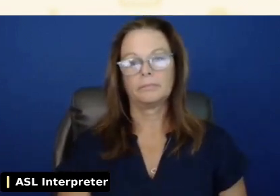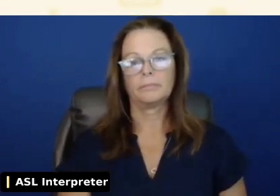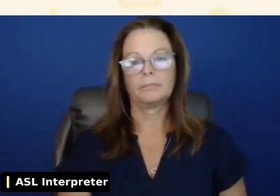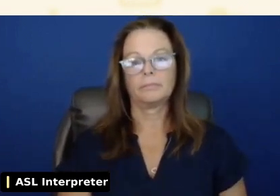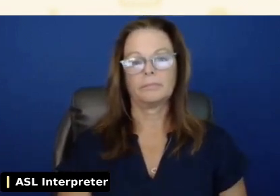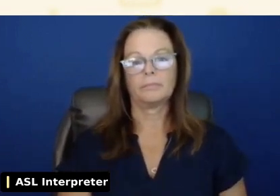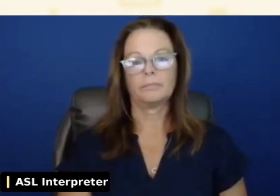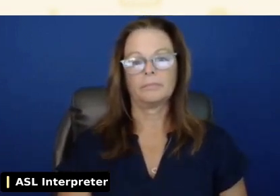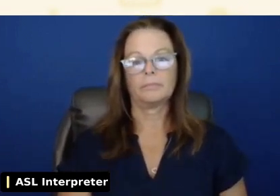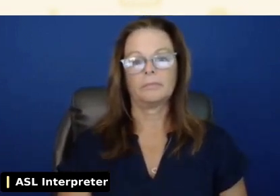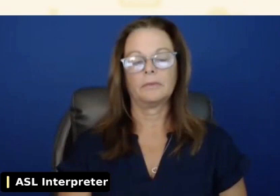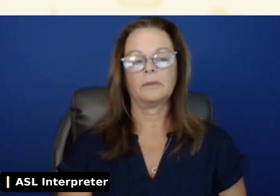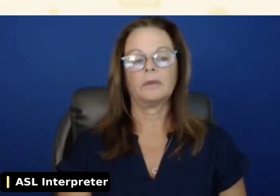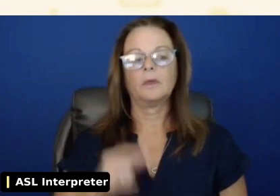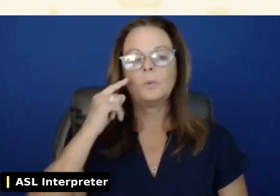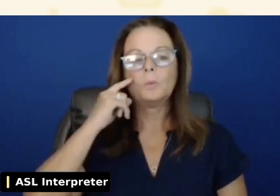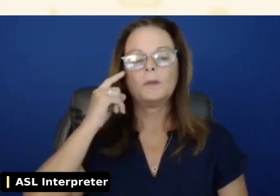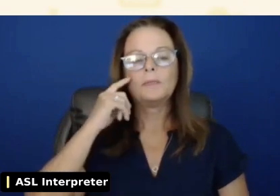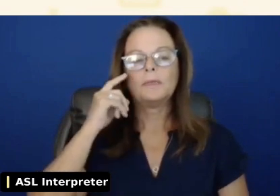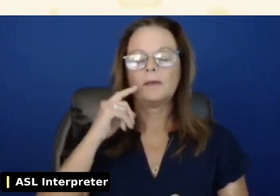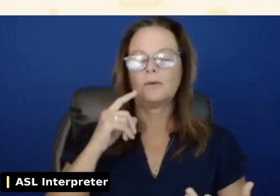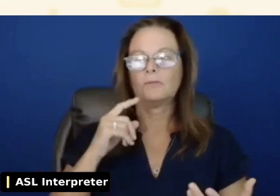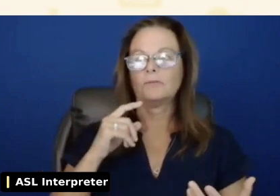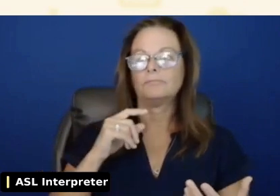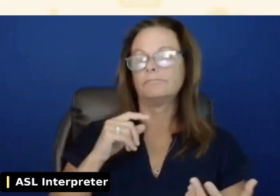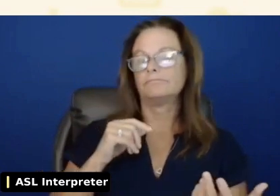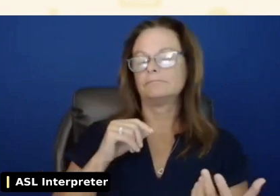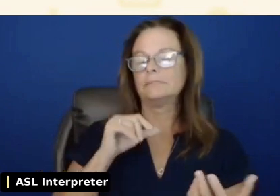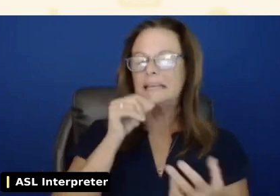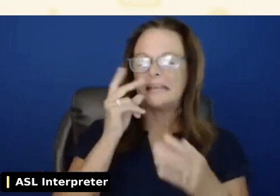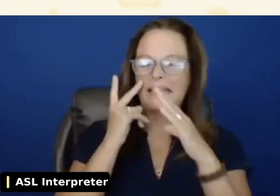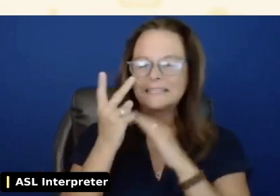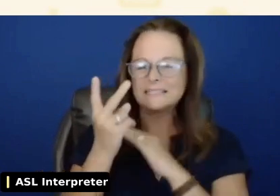I like to transition to an analogy.